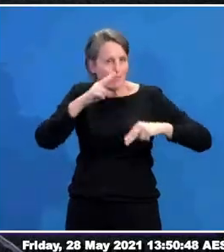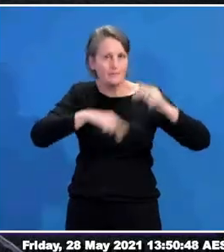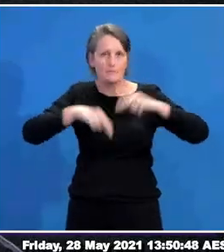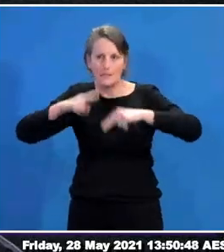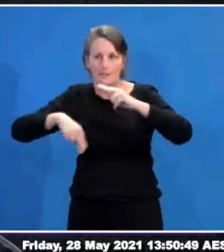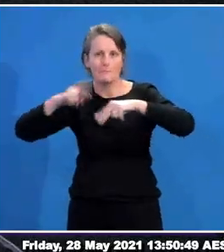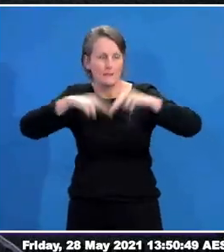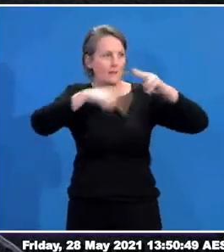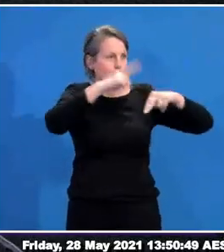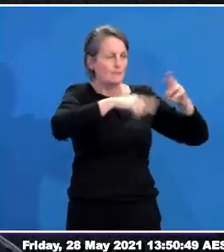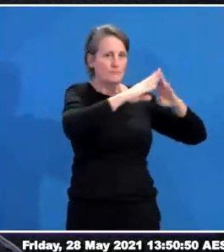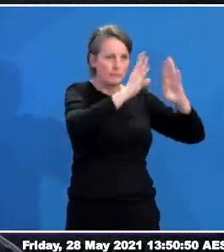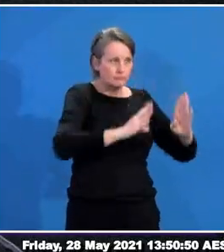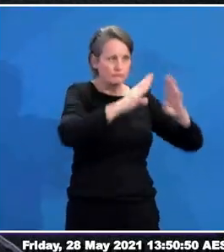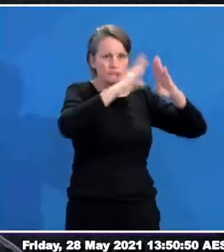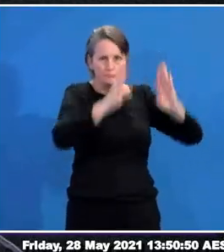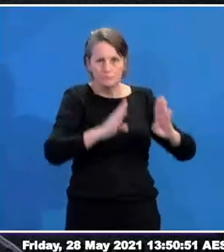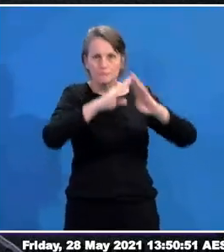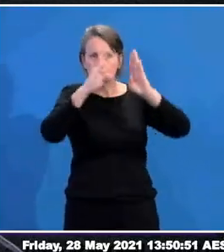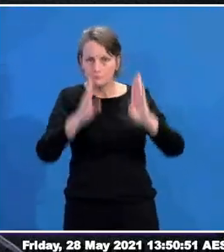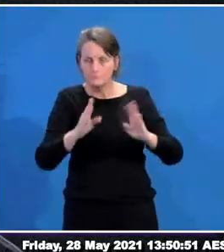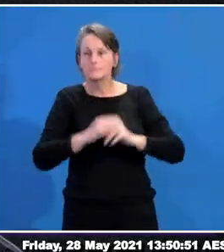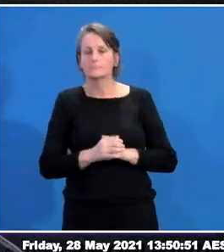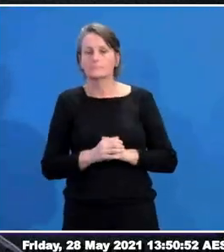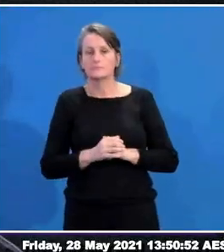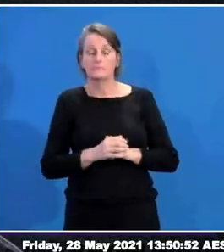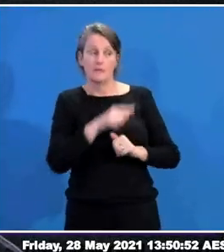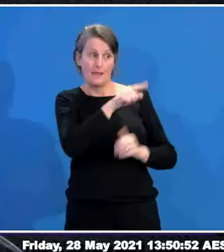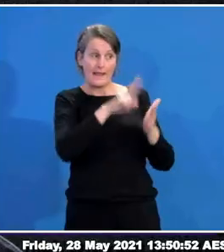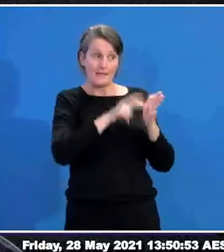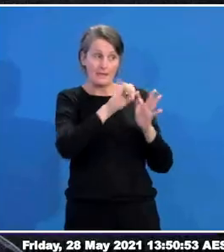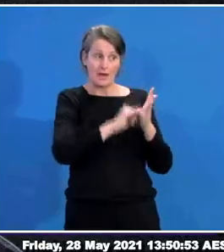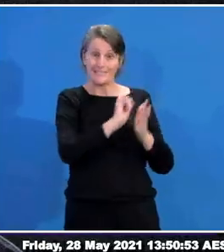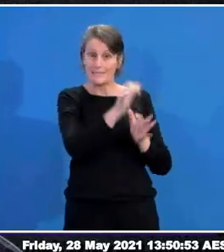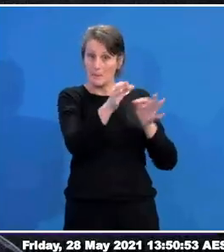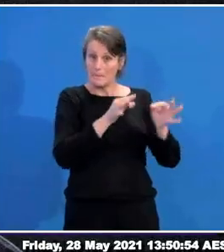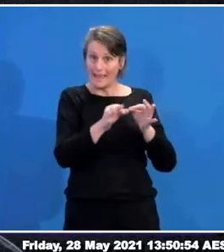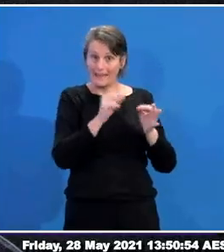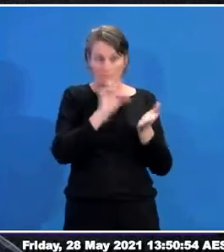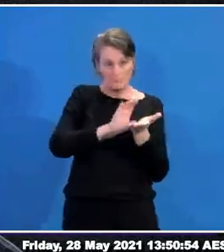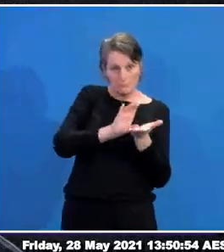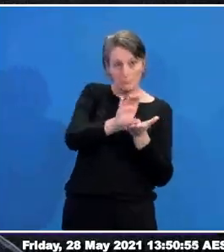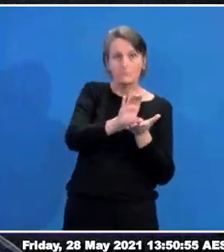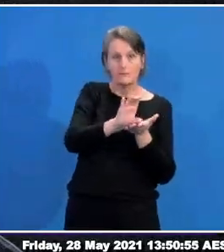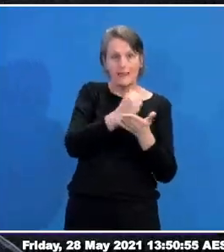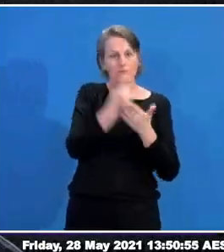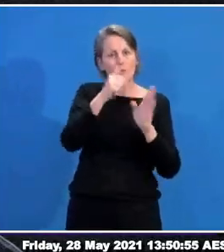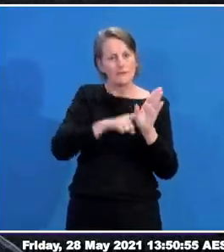We will fund a portion of that through the participant's plan via the SDA amount year on year.